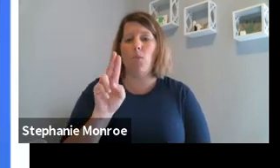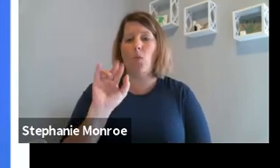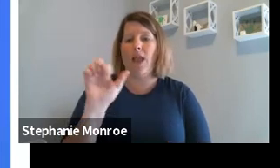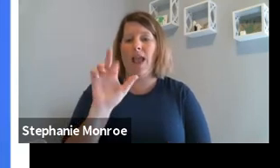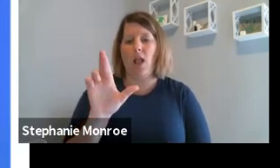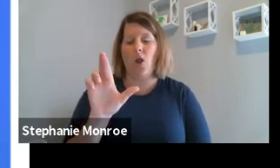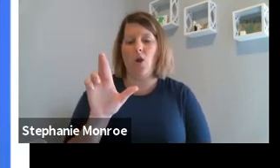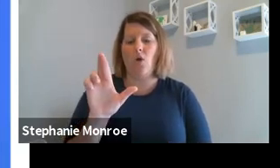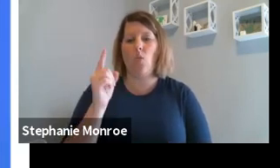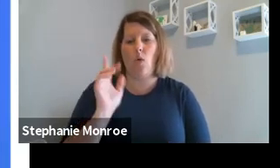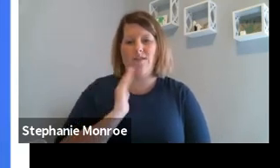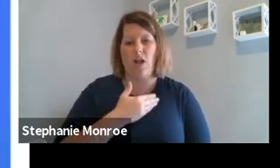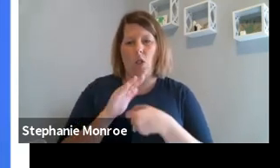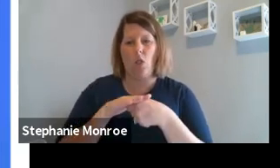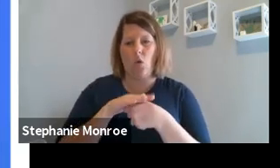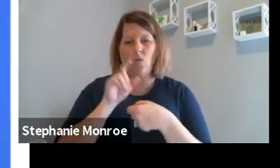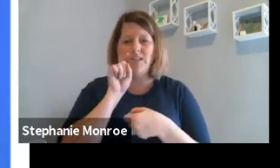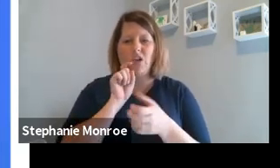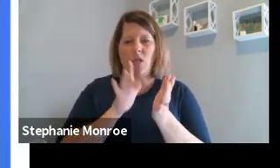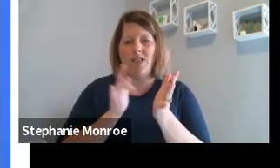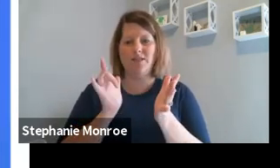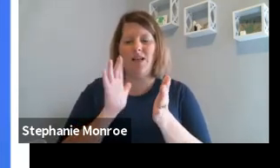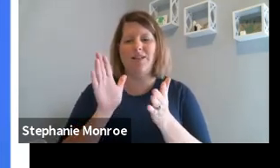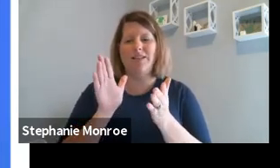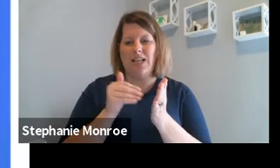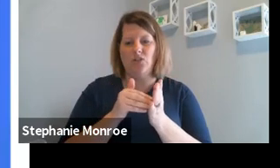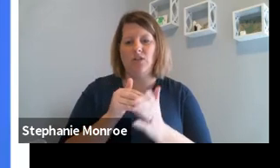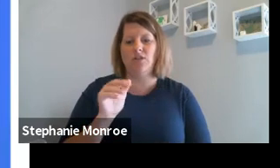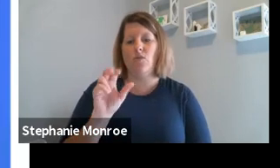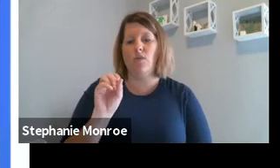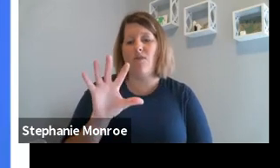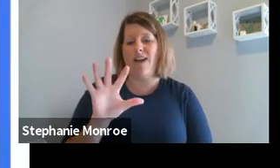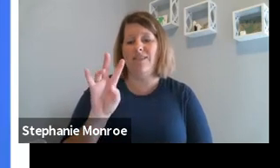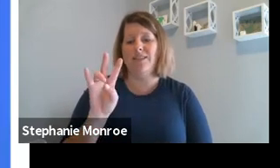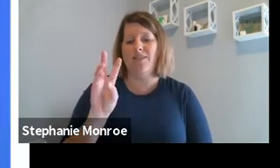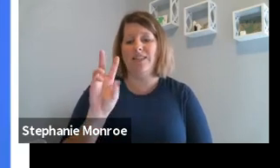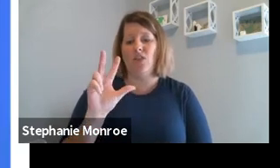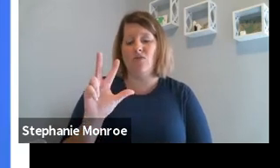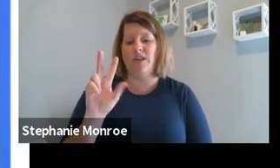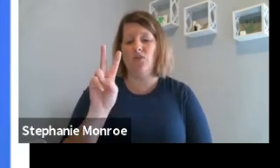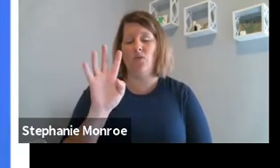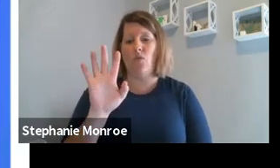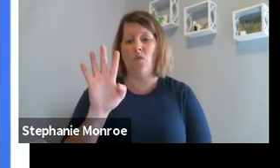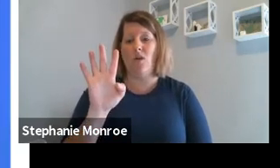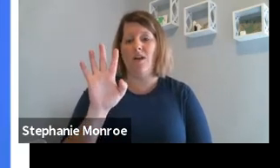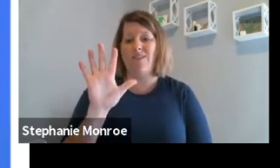one of our local sexual assault centers. The phone number is 305 763-2459